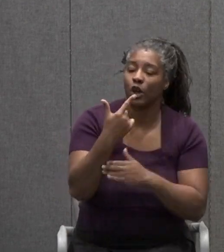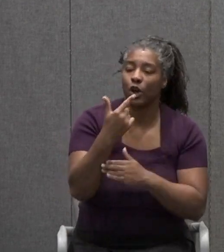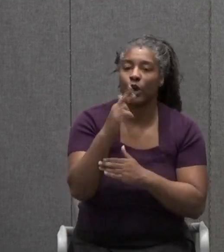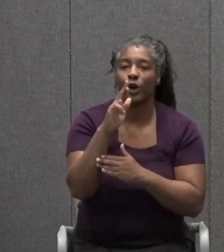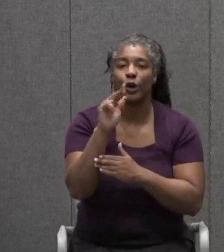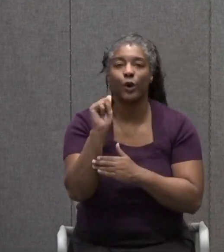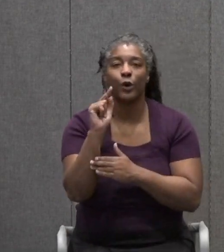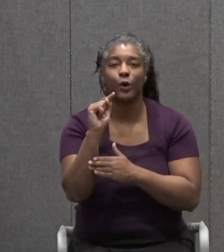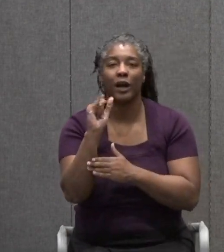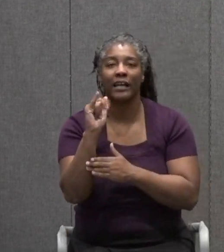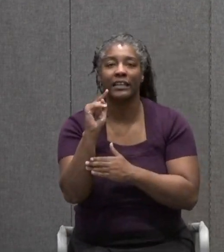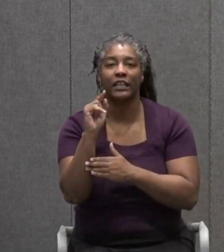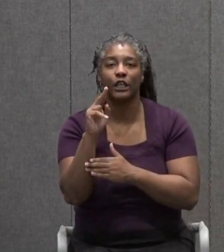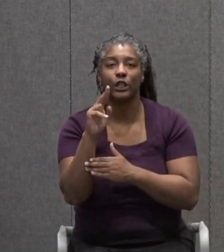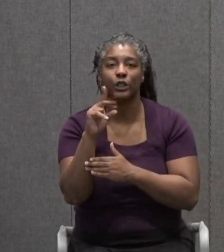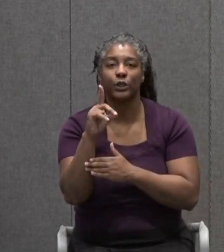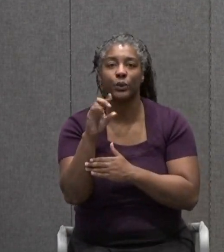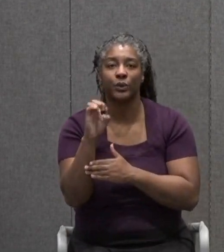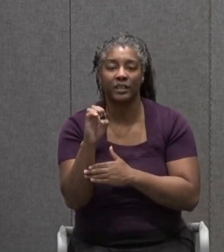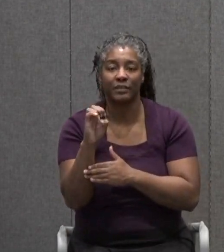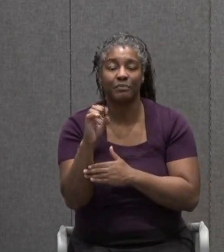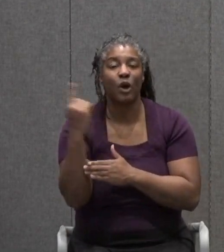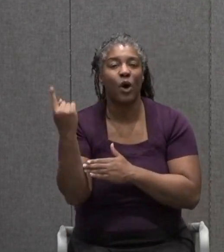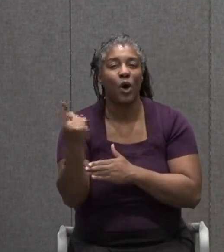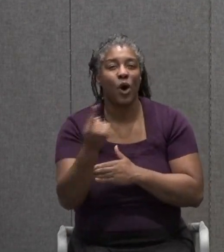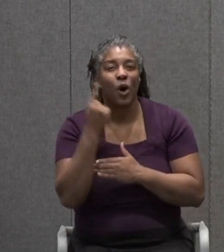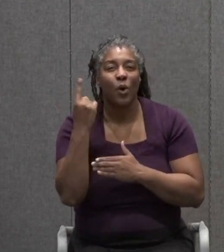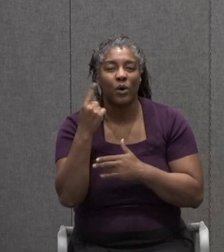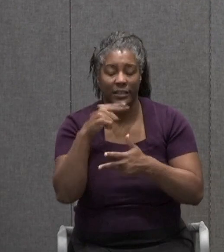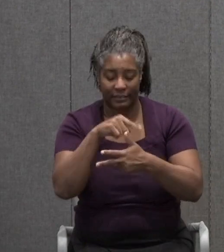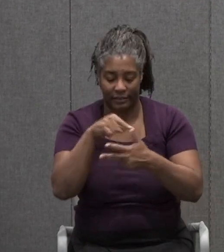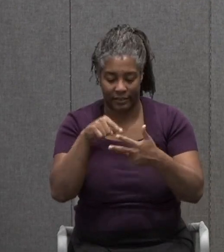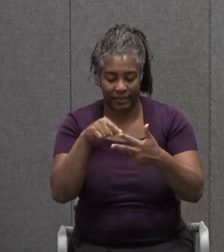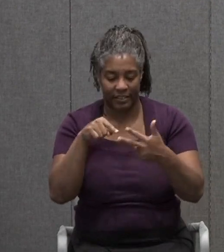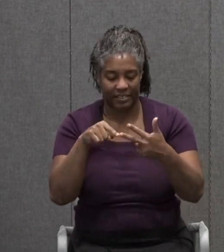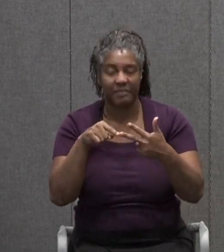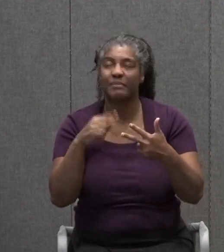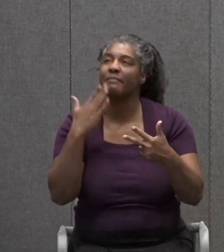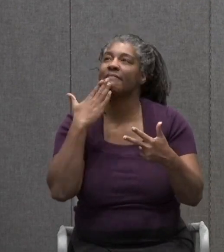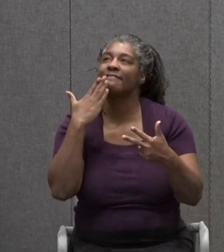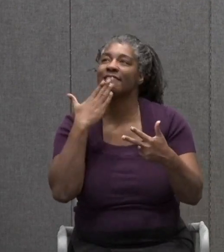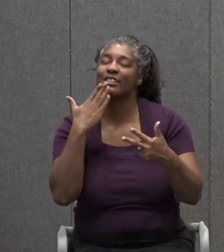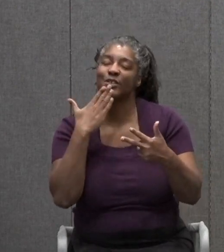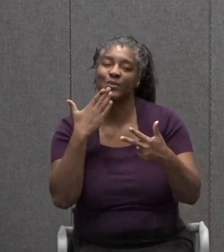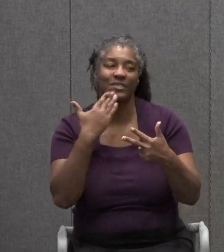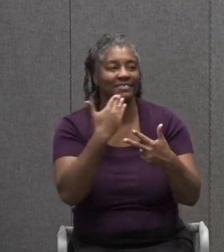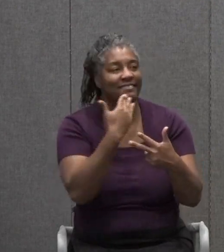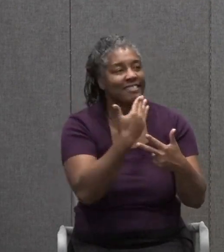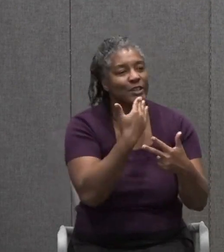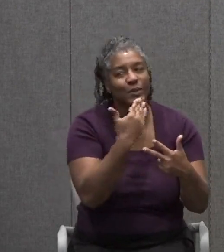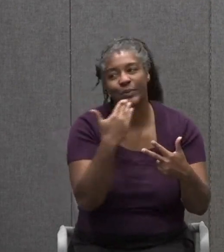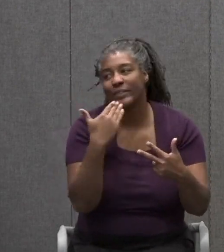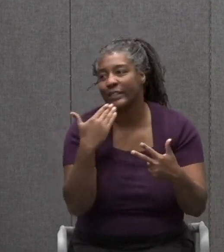of three things we're grateful for. And they should be different every day, because there's so many things if we start naming them,